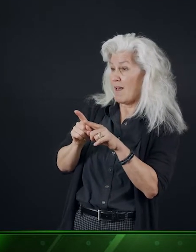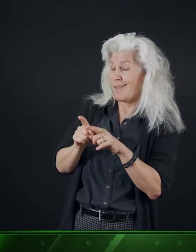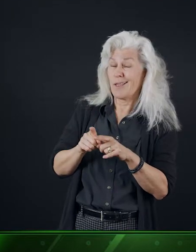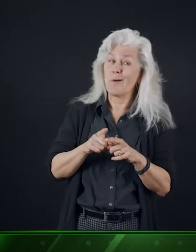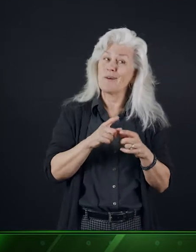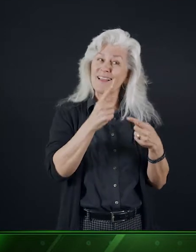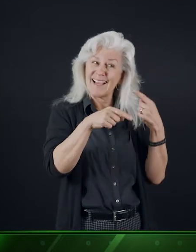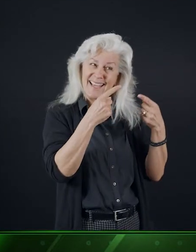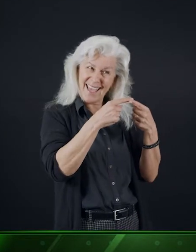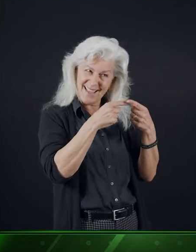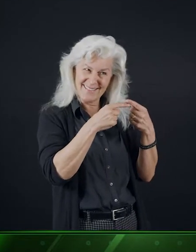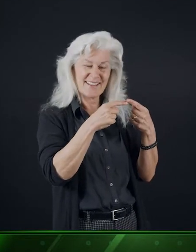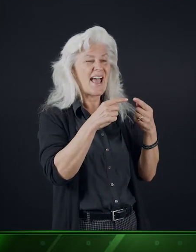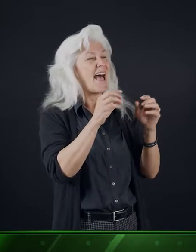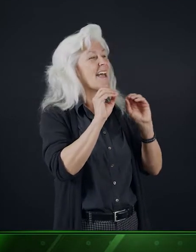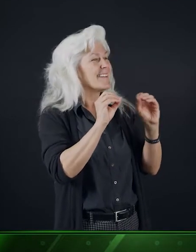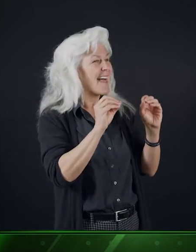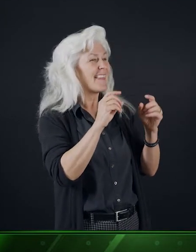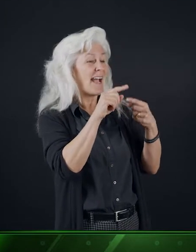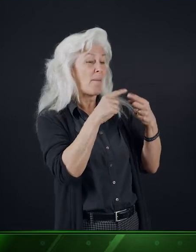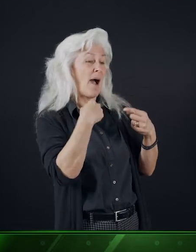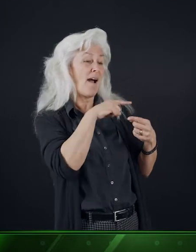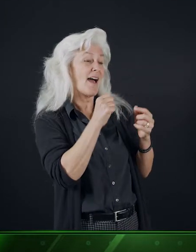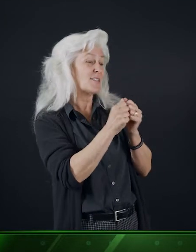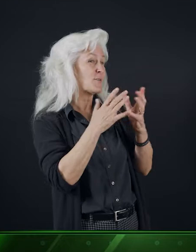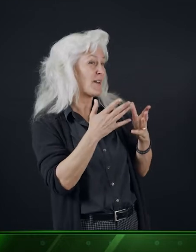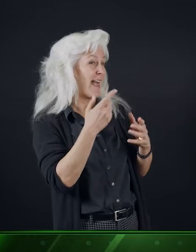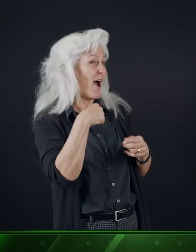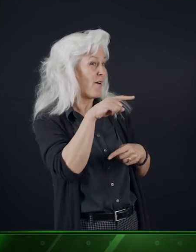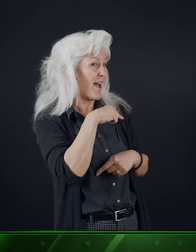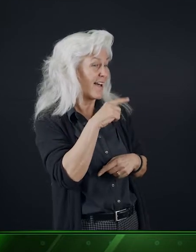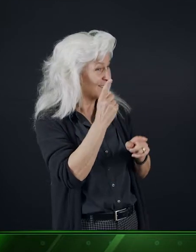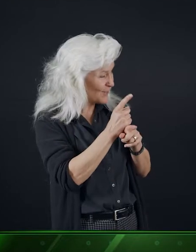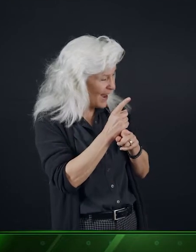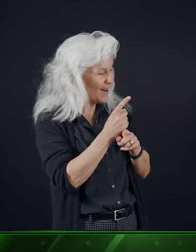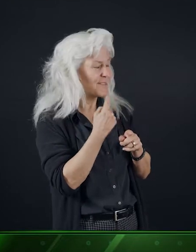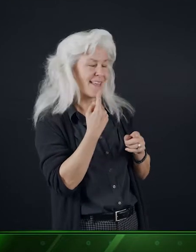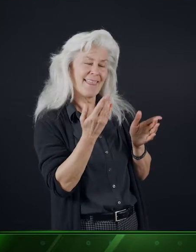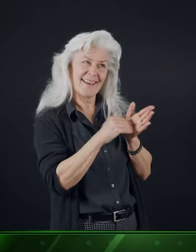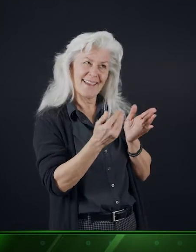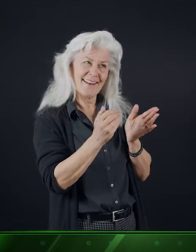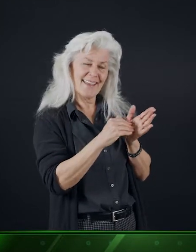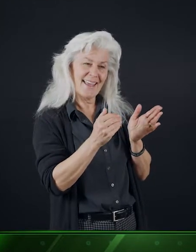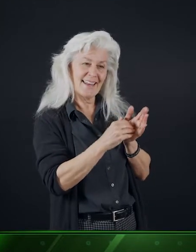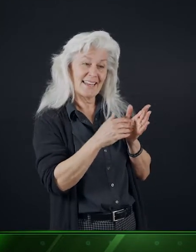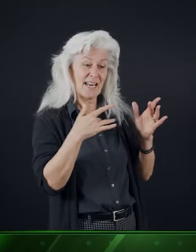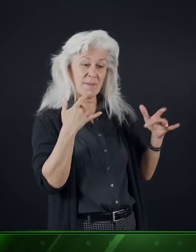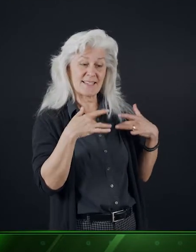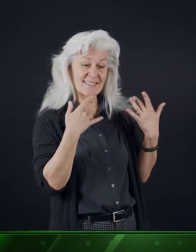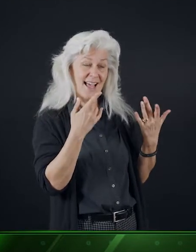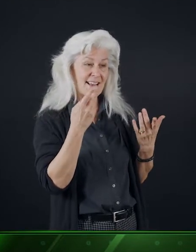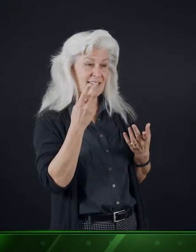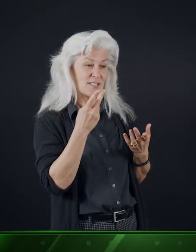I'm really glad to see that mantra reflected in the industry's accessibility journey. So then, the ultimate question.